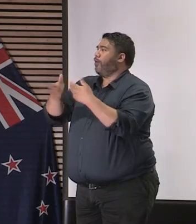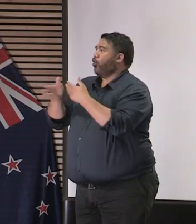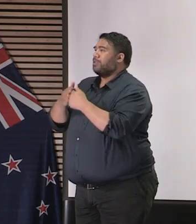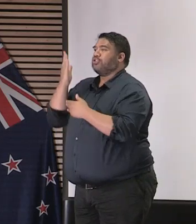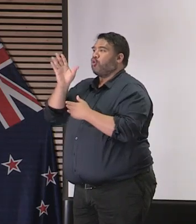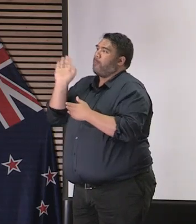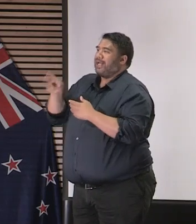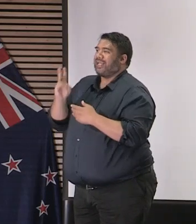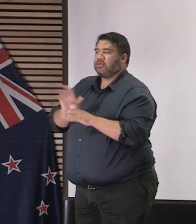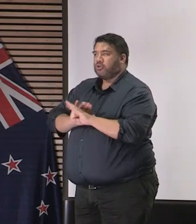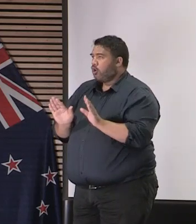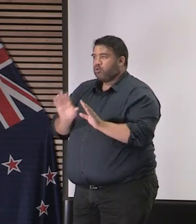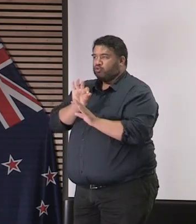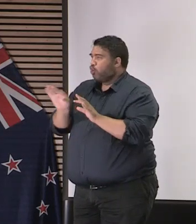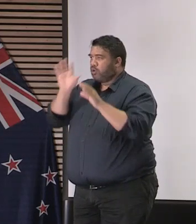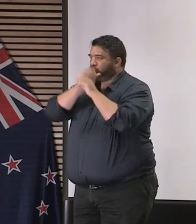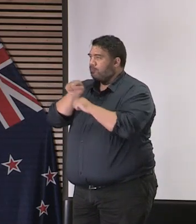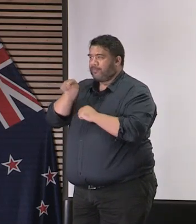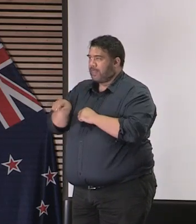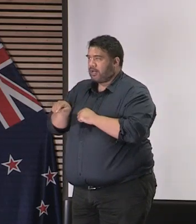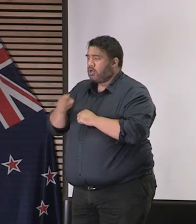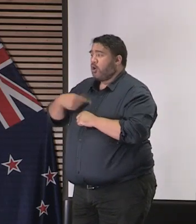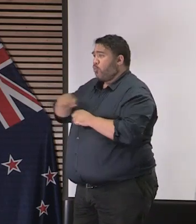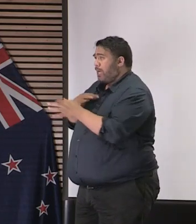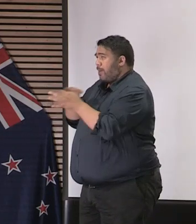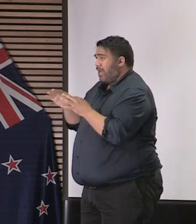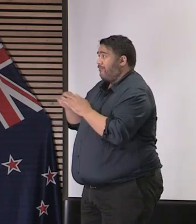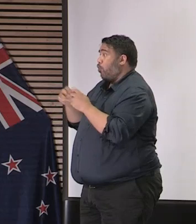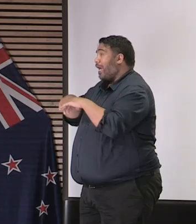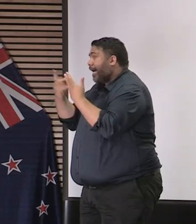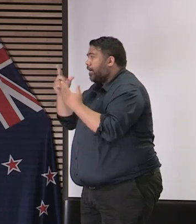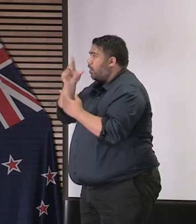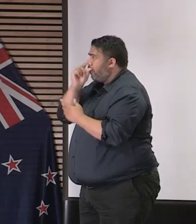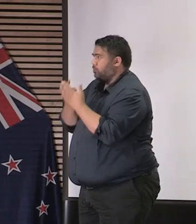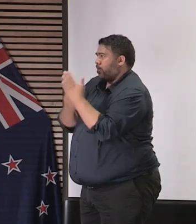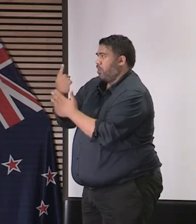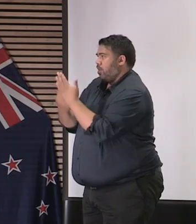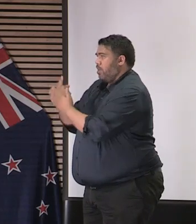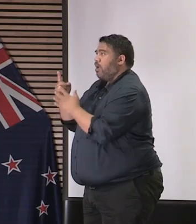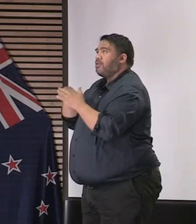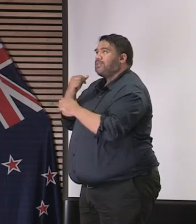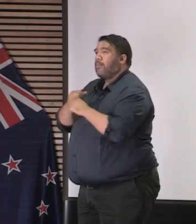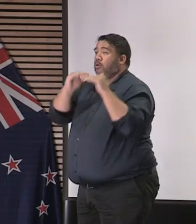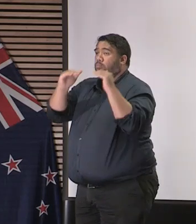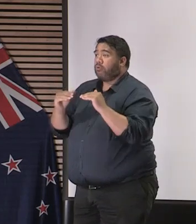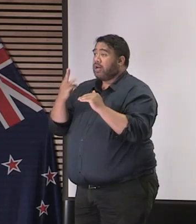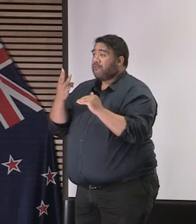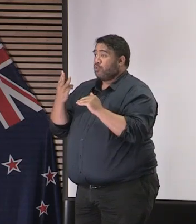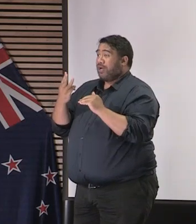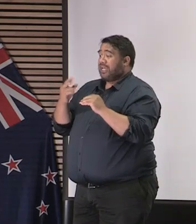assume that means schools and early childhood services will all automatically reopen on day one. We are working